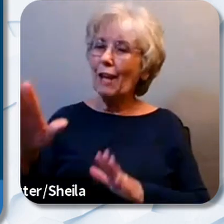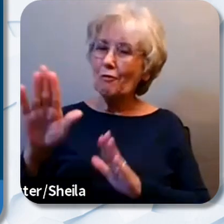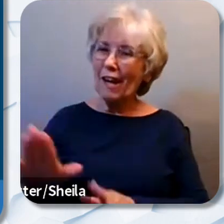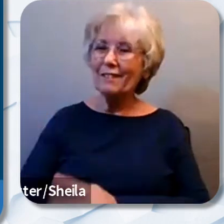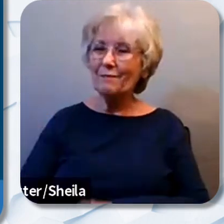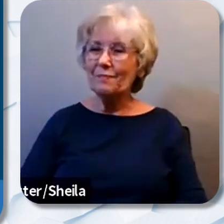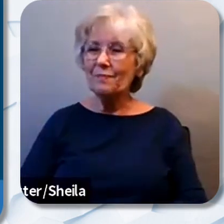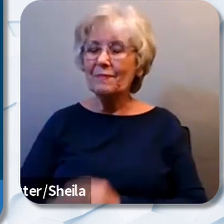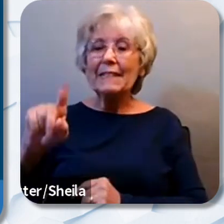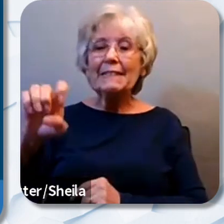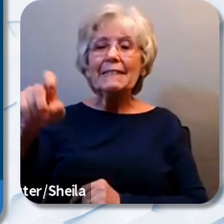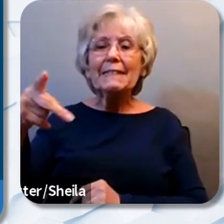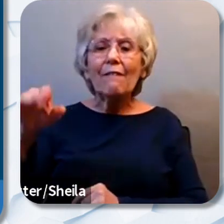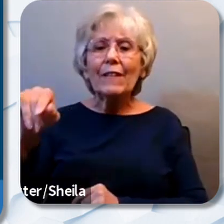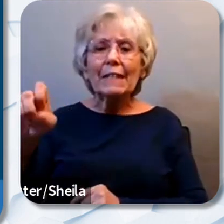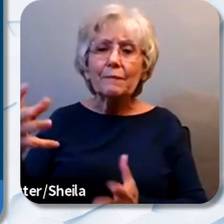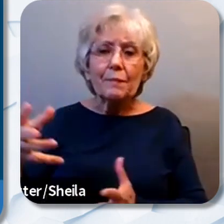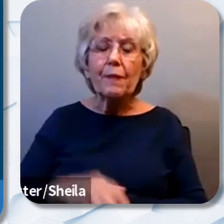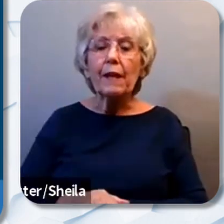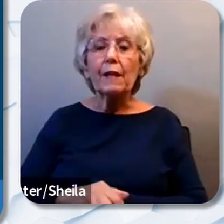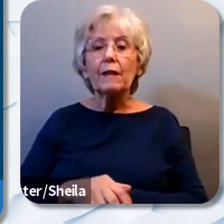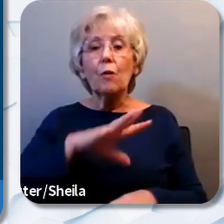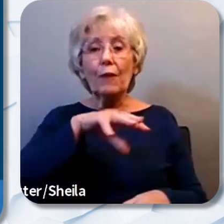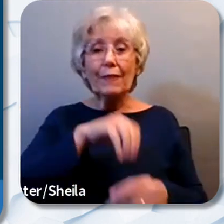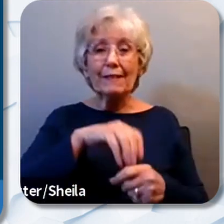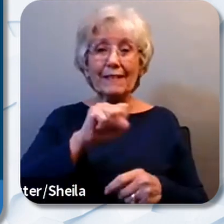Stephanie, how about you. Stephanie Ceminsky: So in within San Diego unified school district,